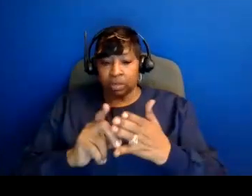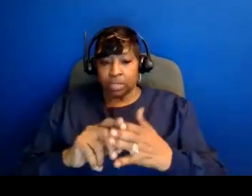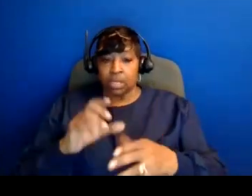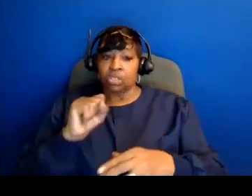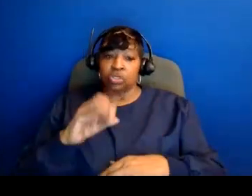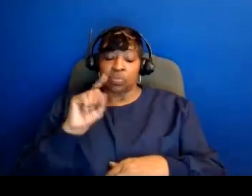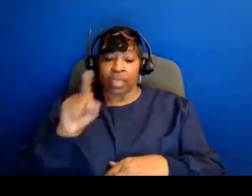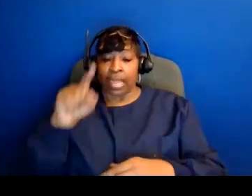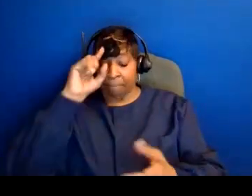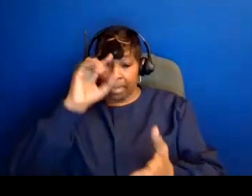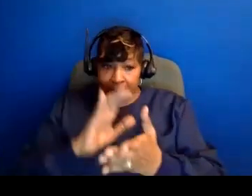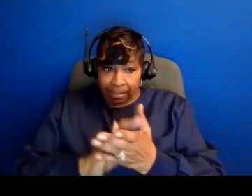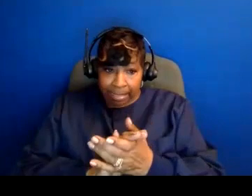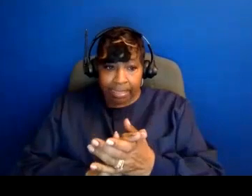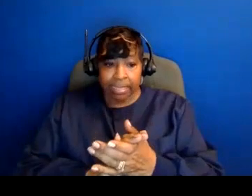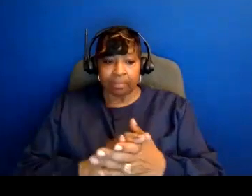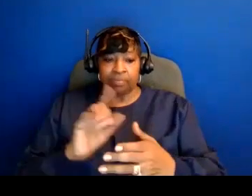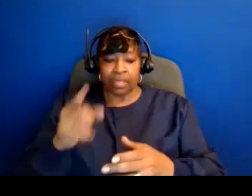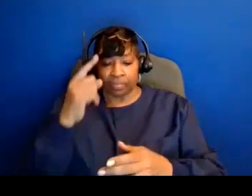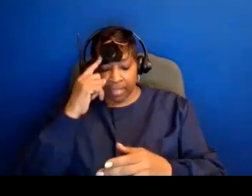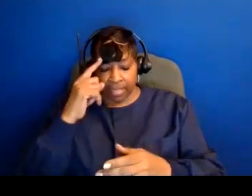lauravanpuymbrouck: 9.6% were symbolic ableists.